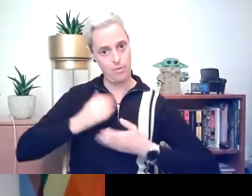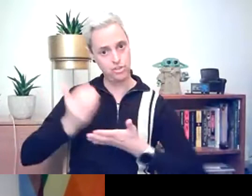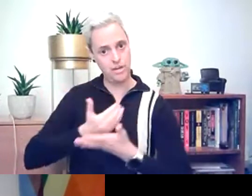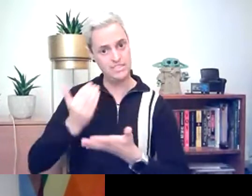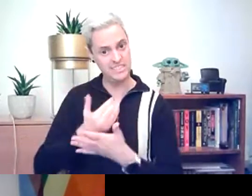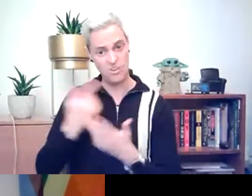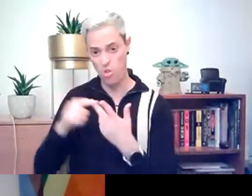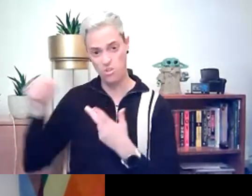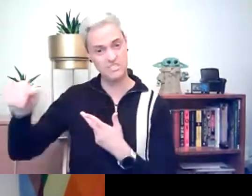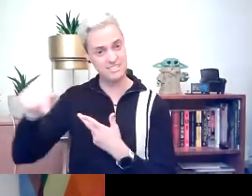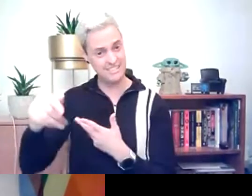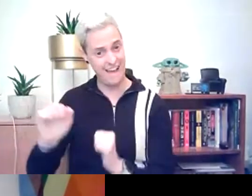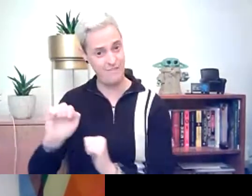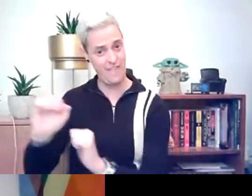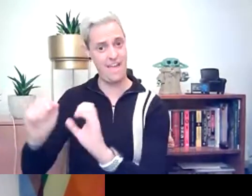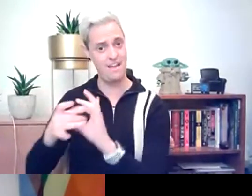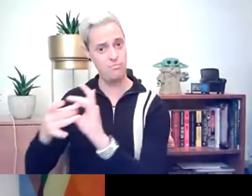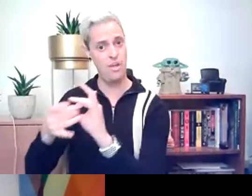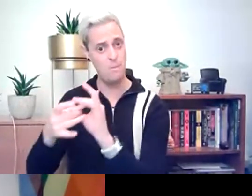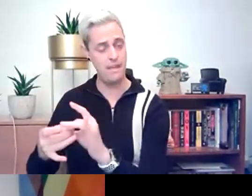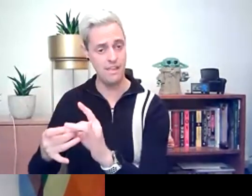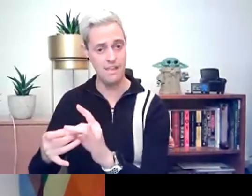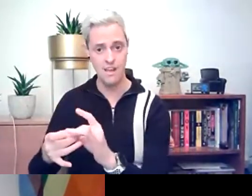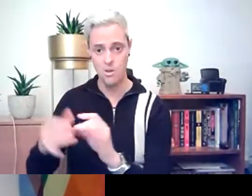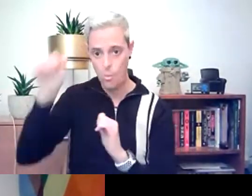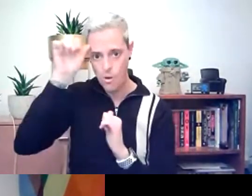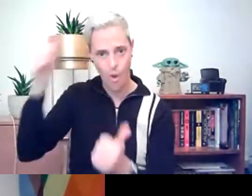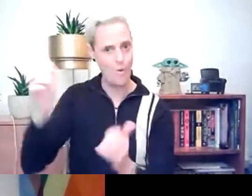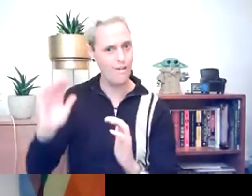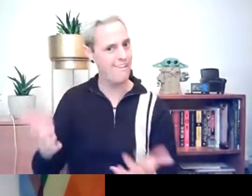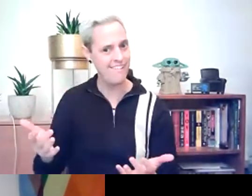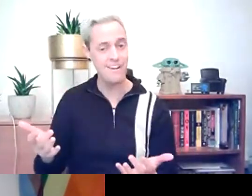as well it's just not as like known. 18:49:09 And like I say go even private therapists